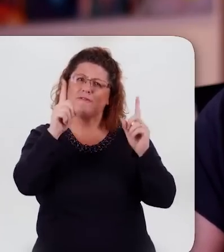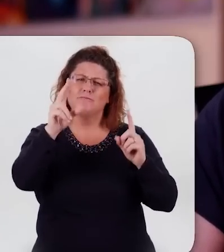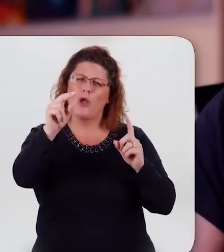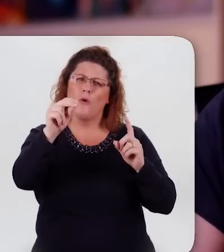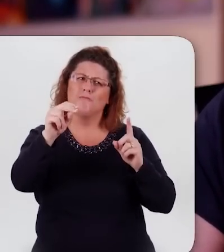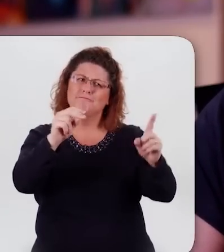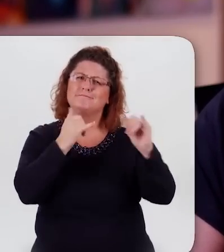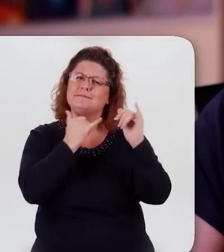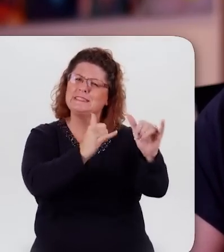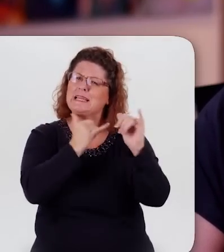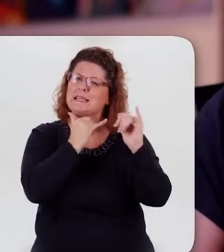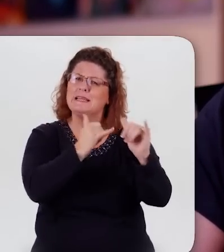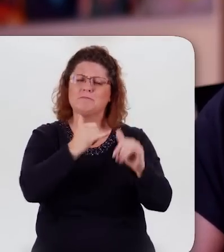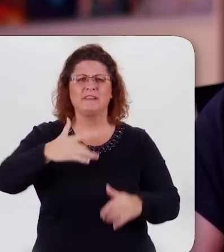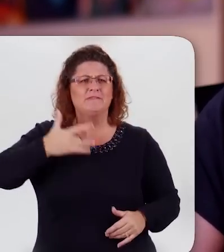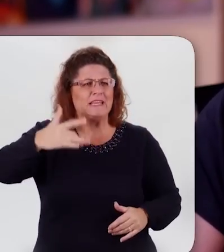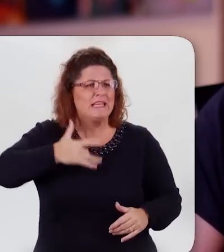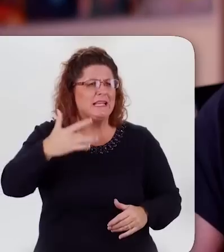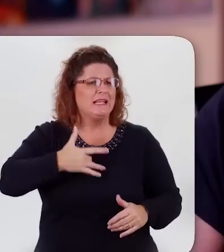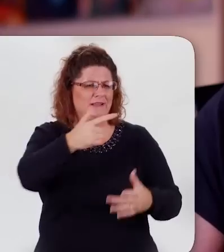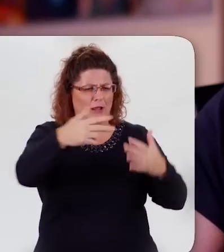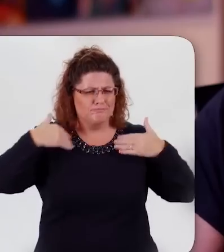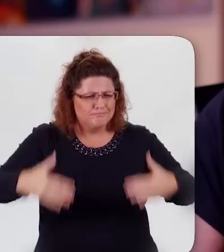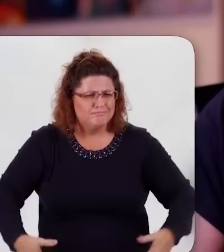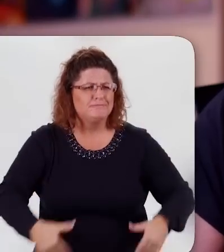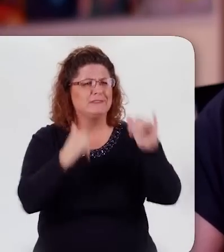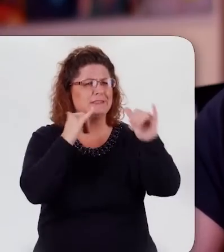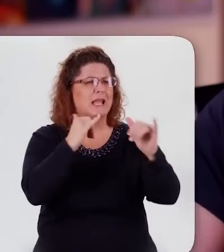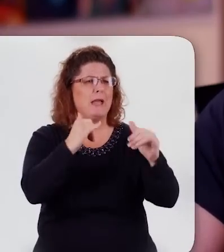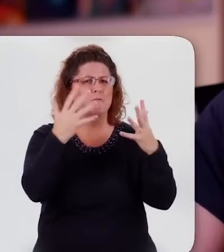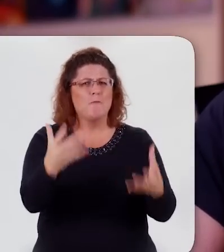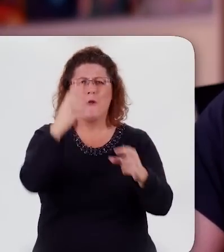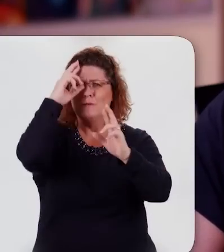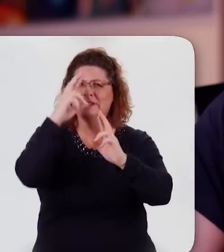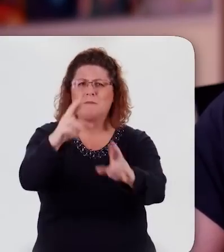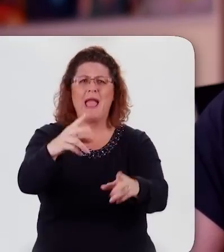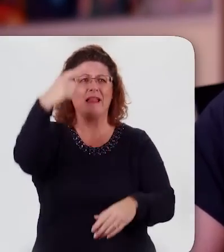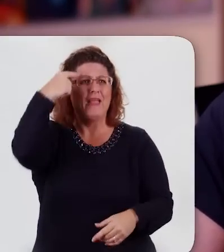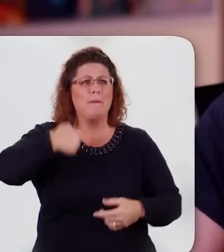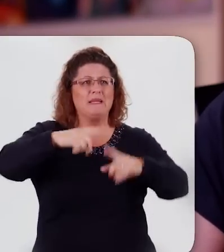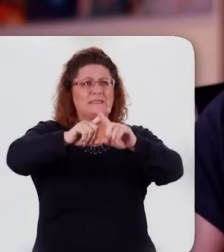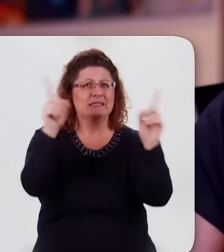Like, we have feelings and we just want respect. Like, don't treat us like we're any different,